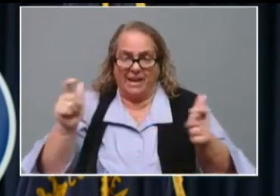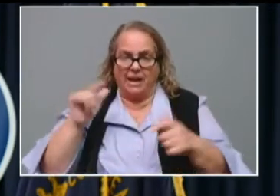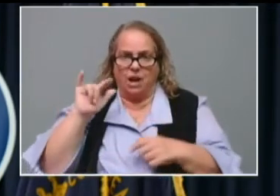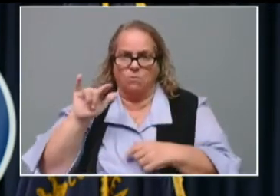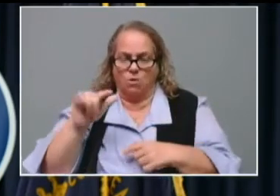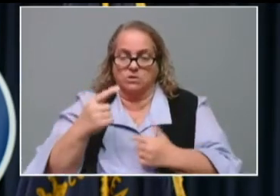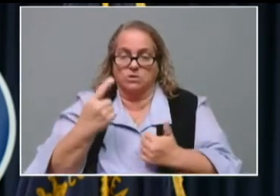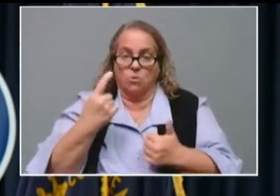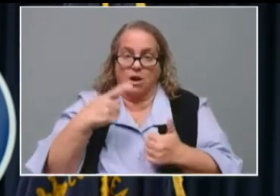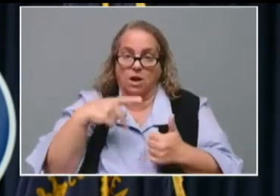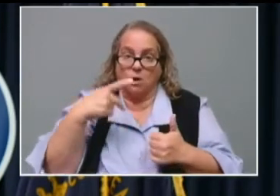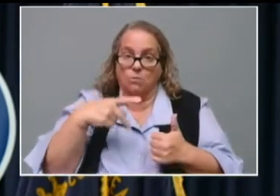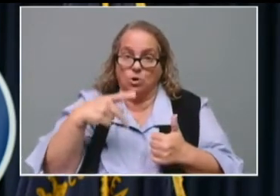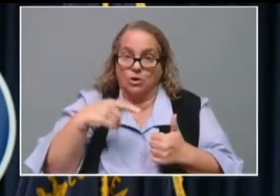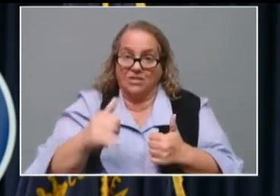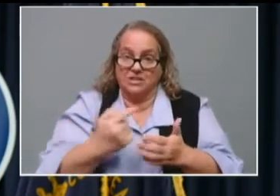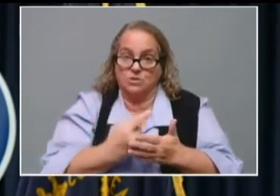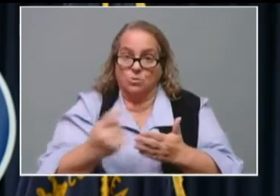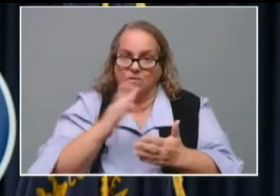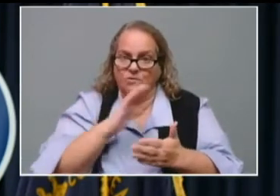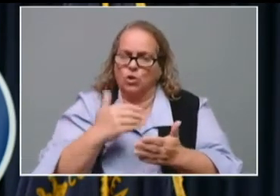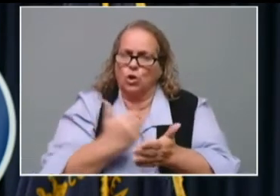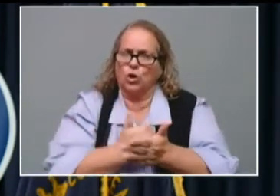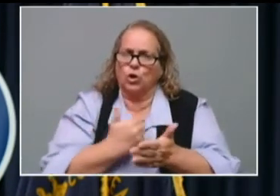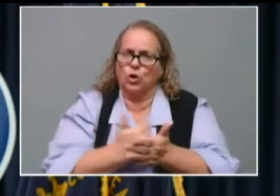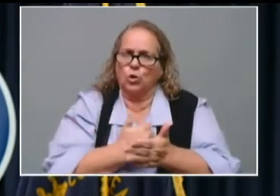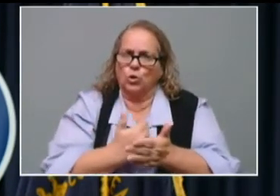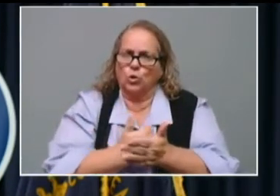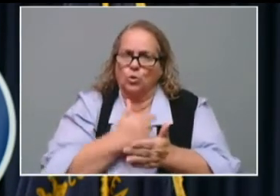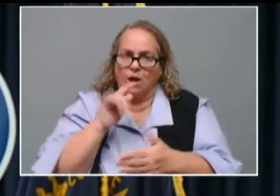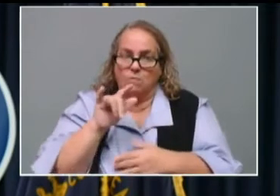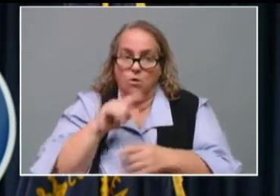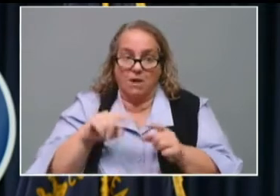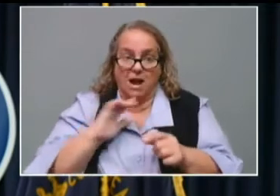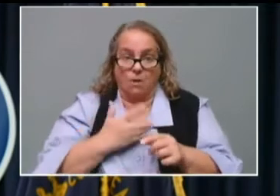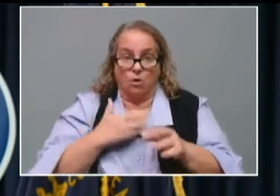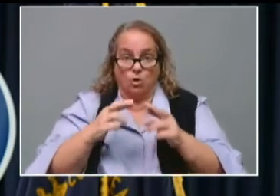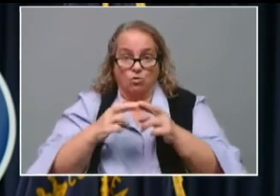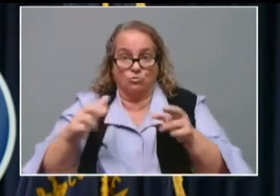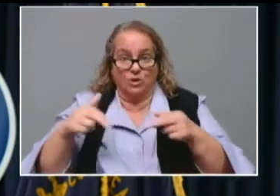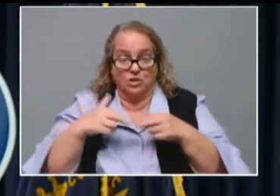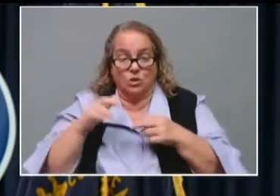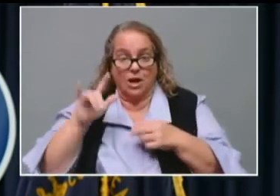new terminal. But our regional airports allow a ceo of any company to be able